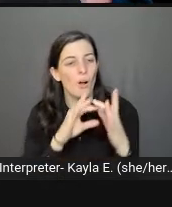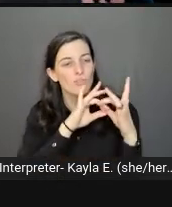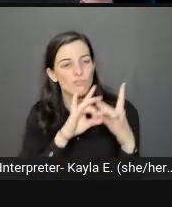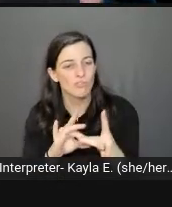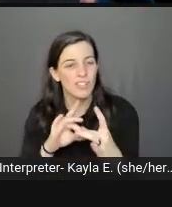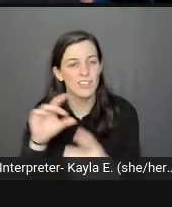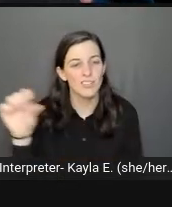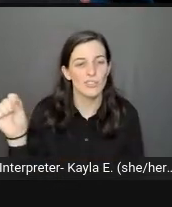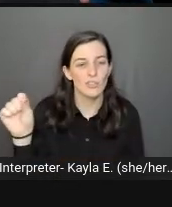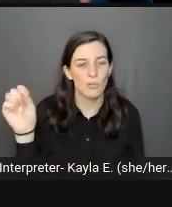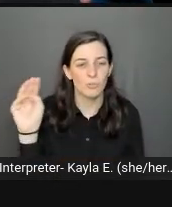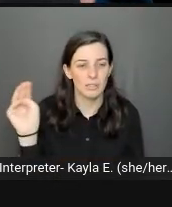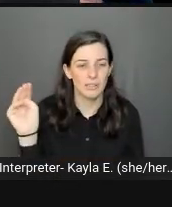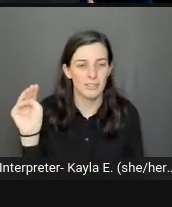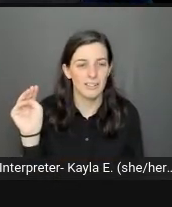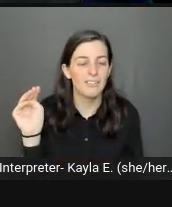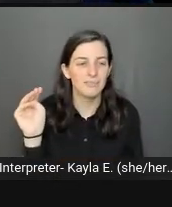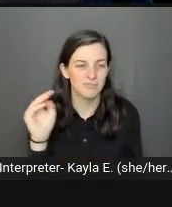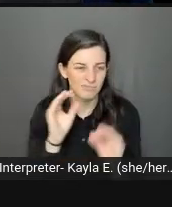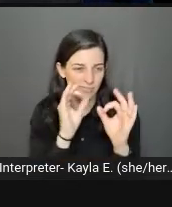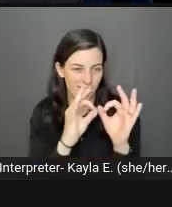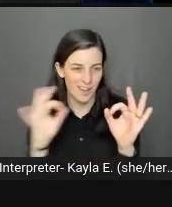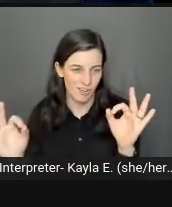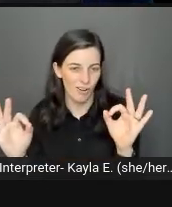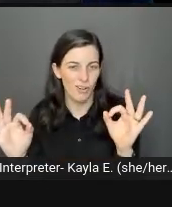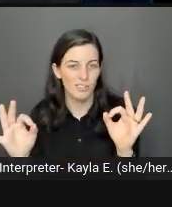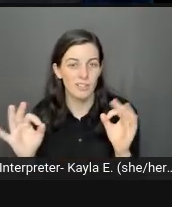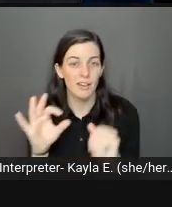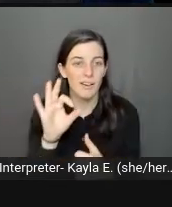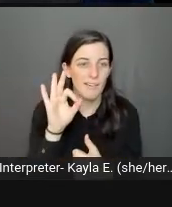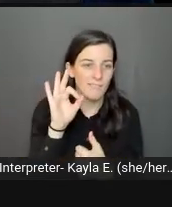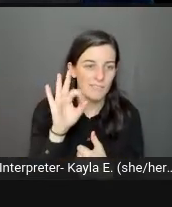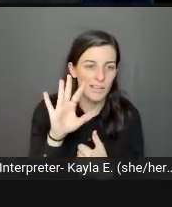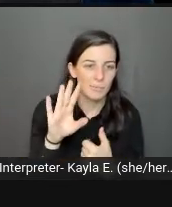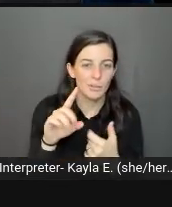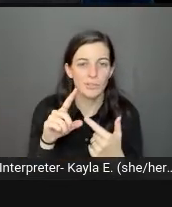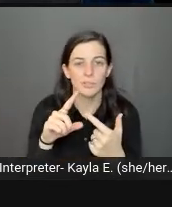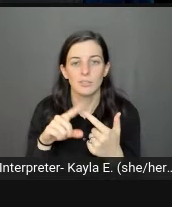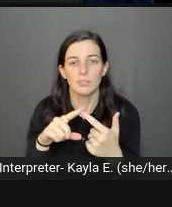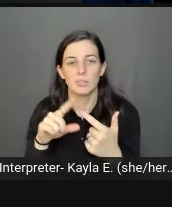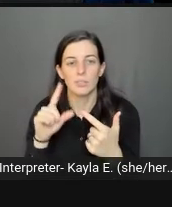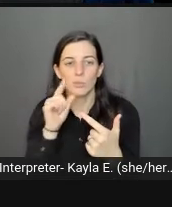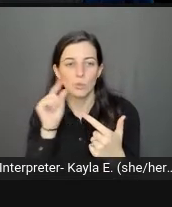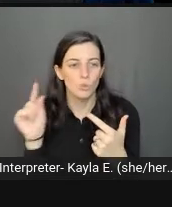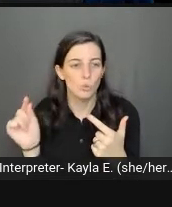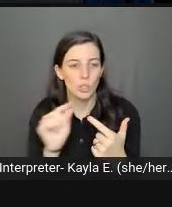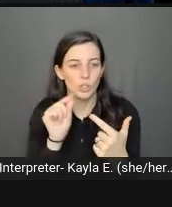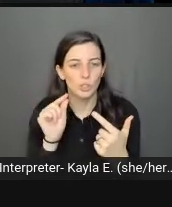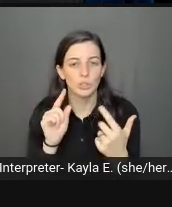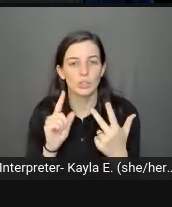The social media icons on the page, Facebook, Twitter, that's Instagram and then YouTube.